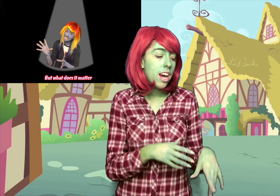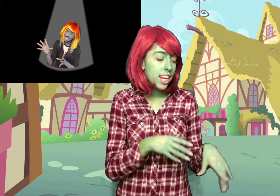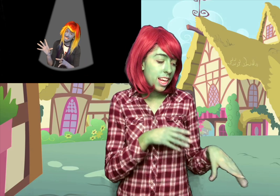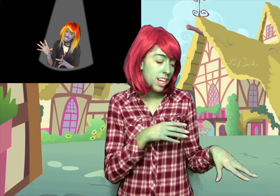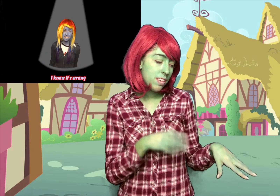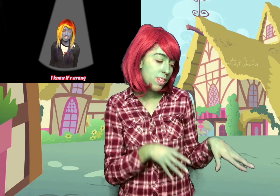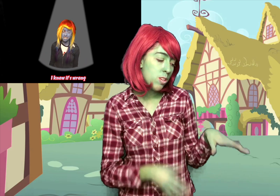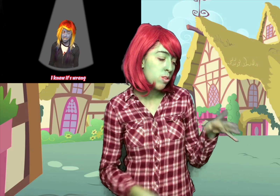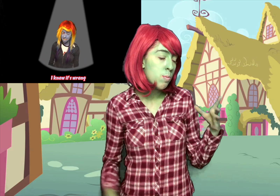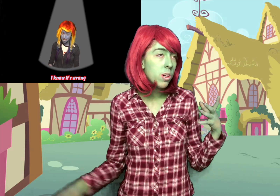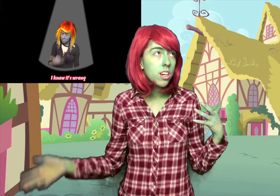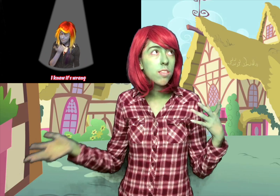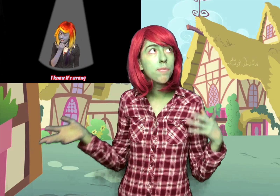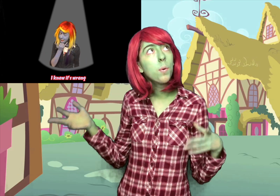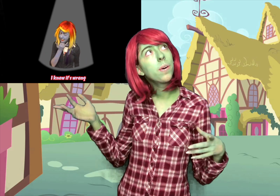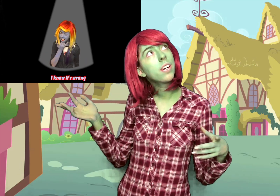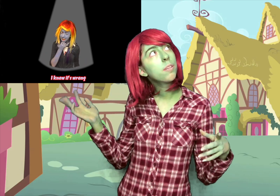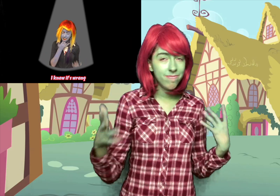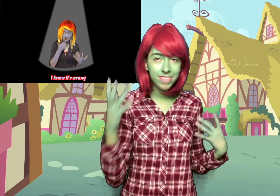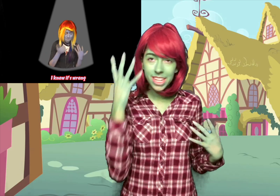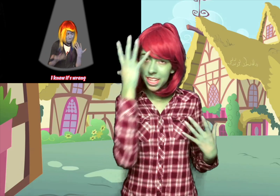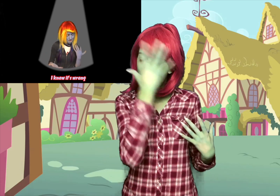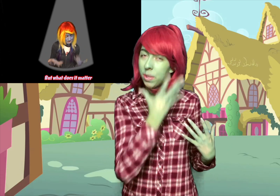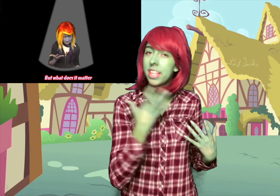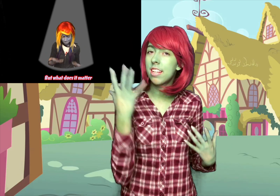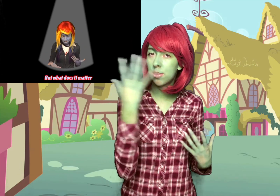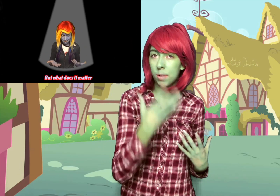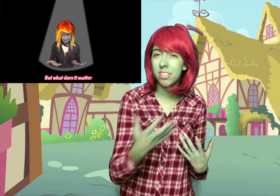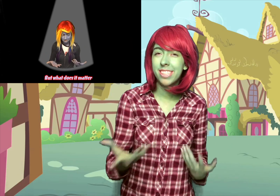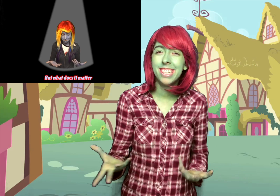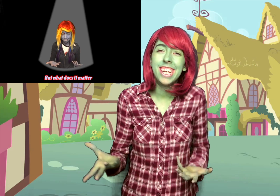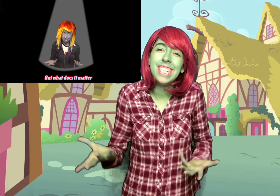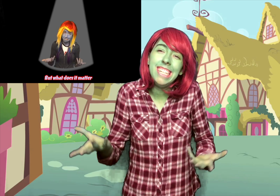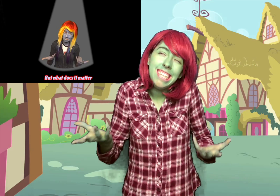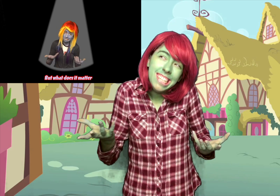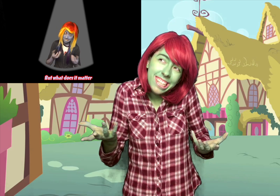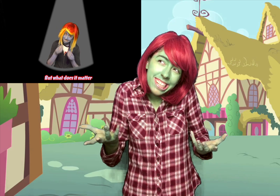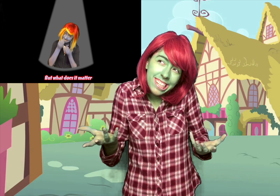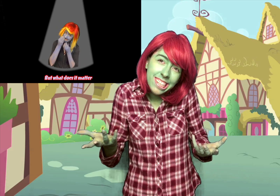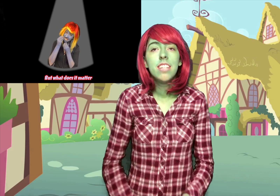i kind of used more for- with the expression like